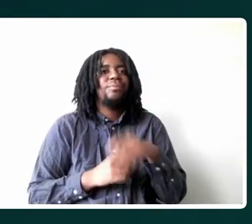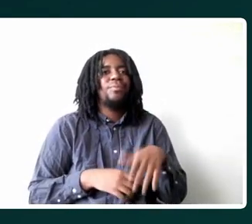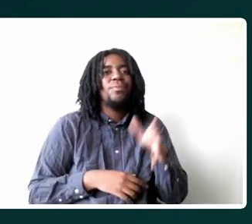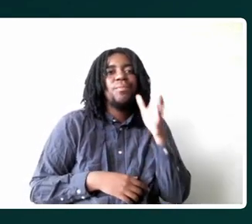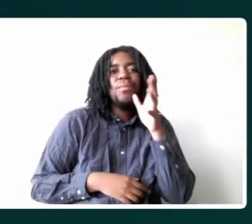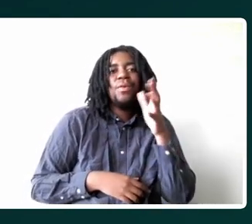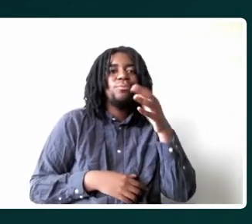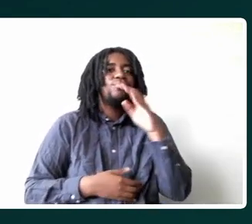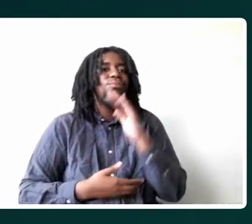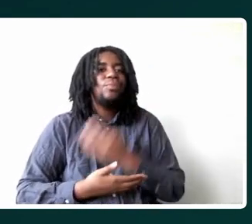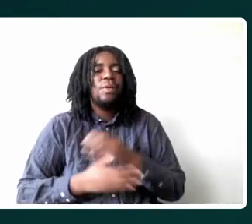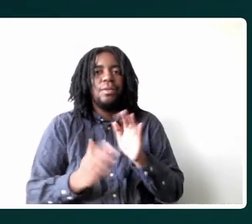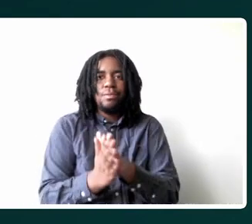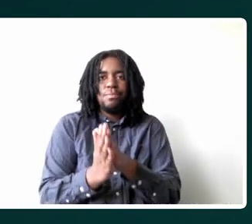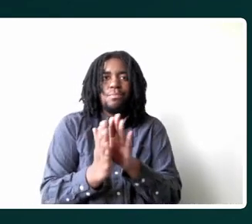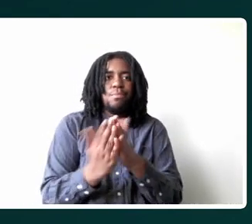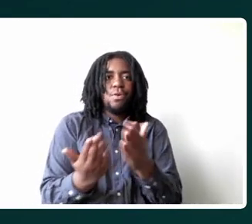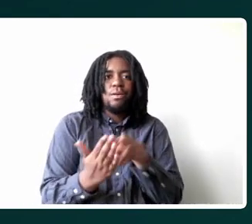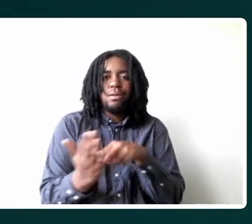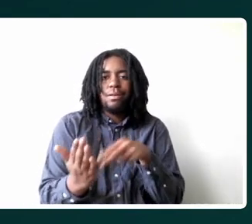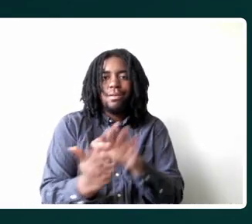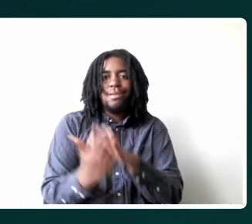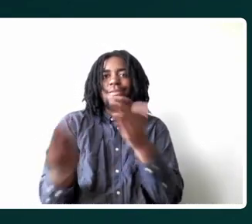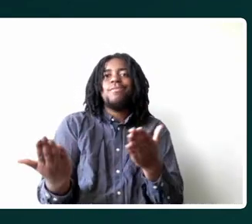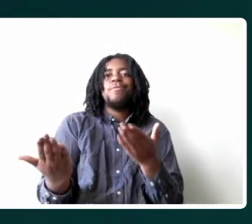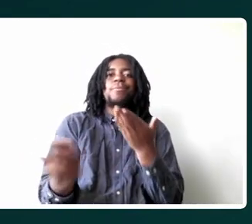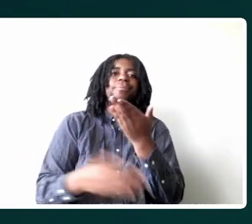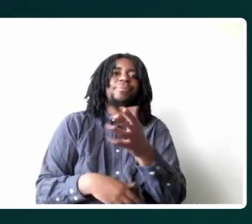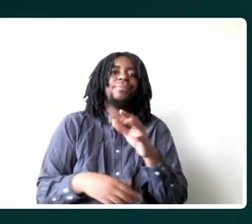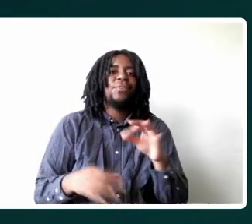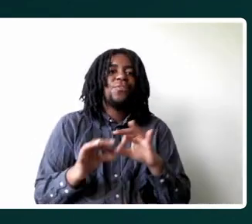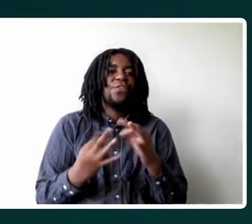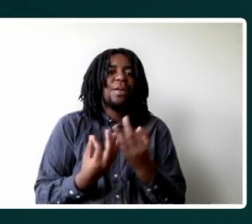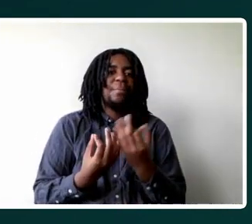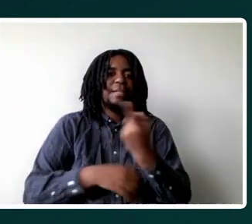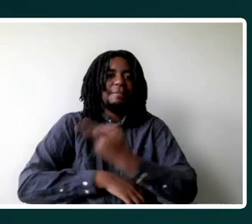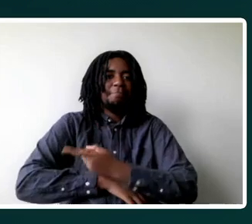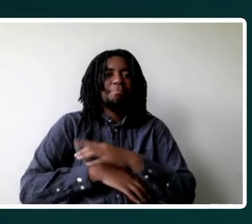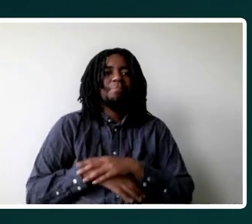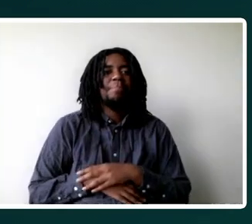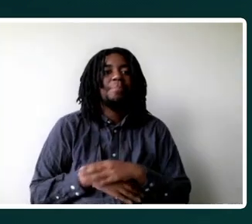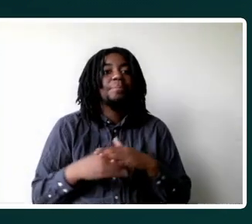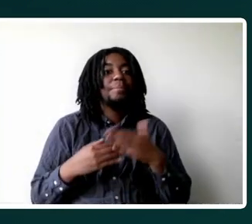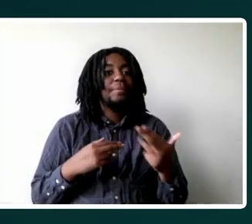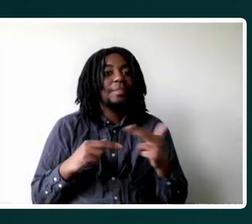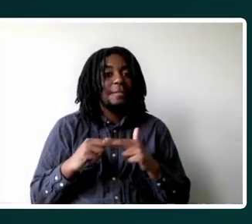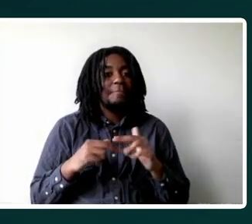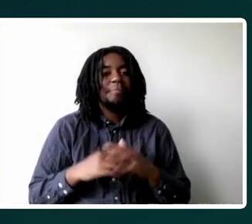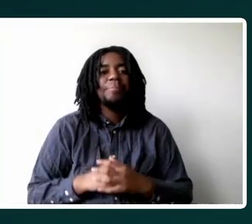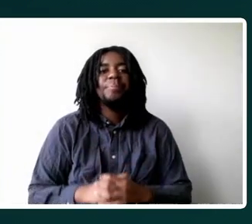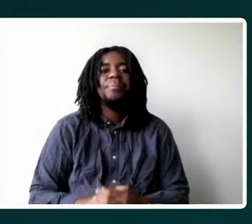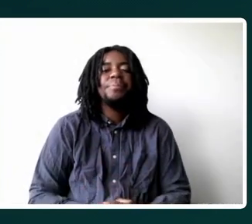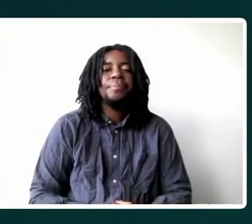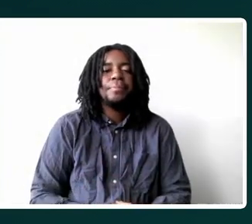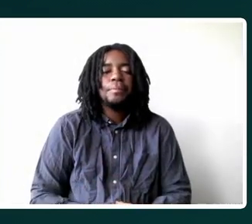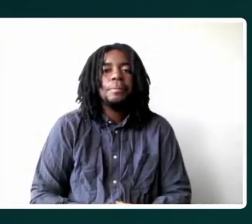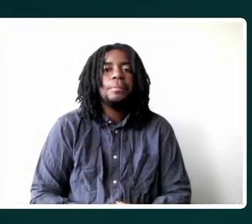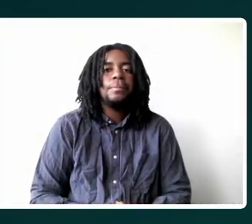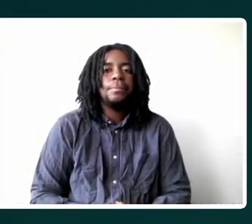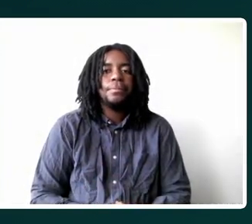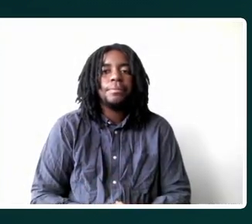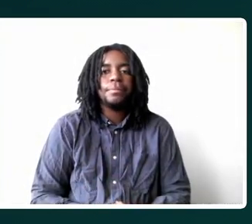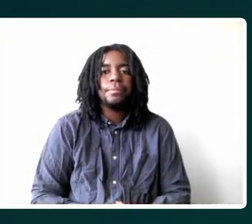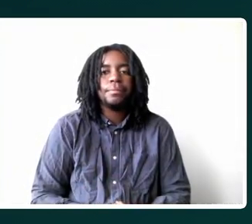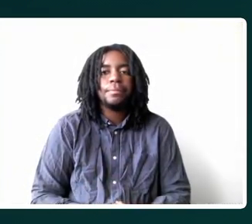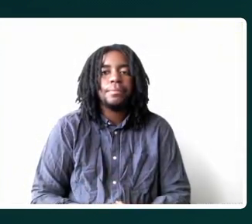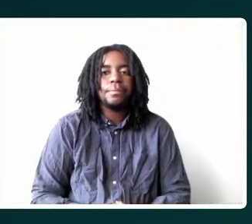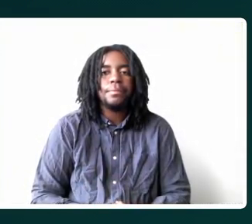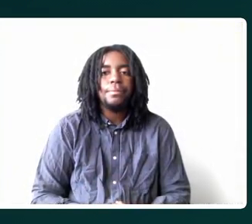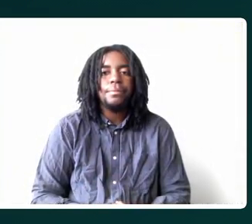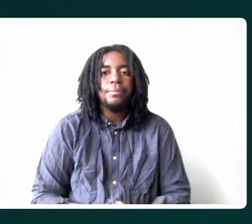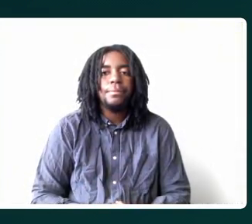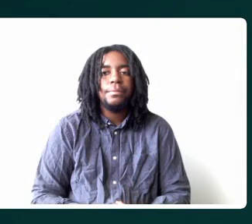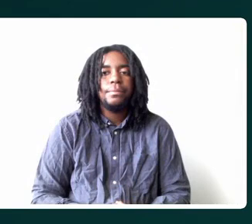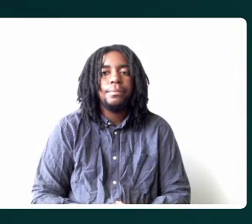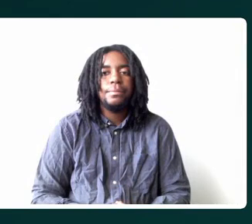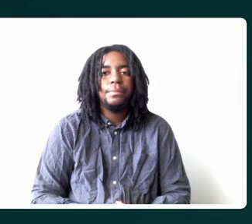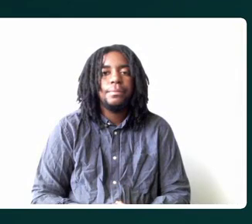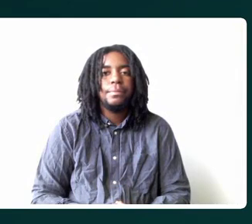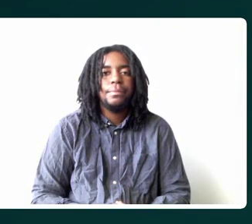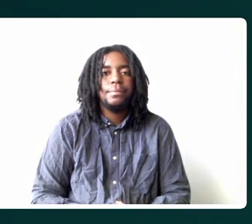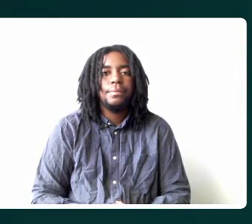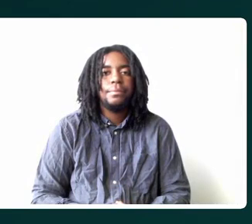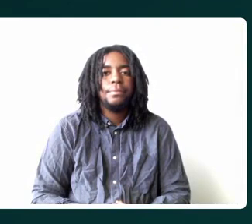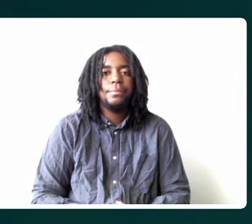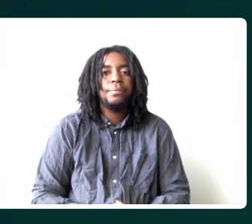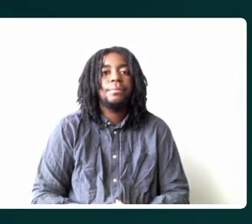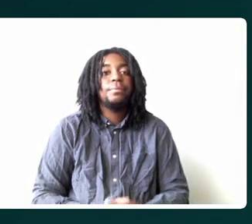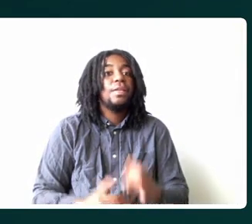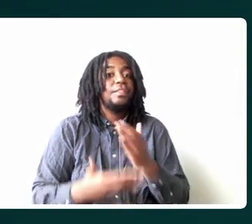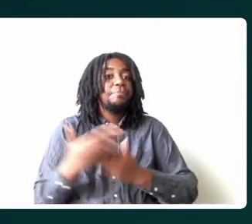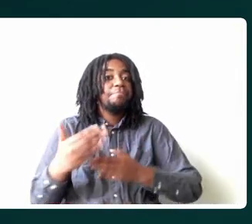at the family day. Next slide, please. I will share some of the outcomes. The impact